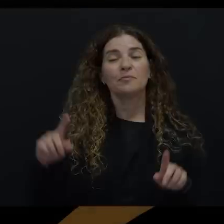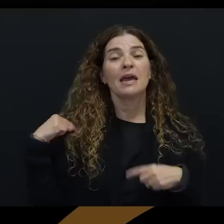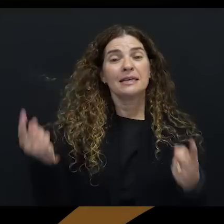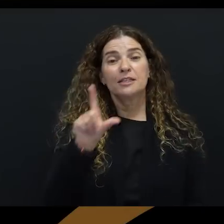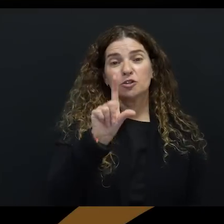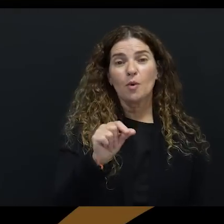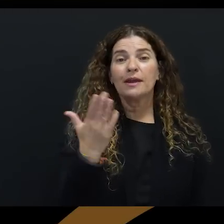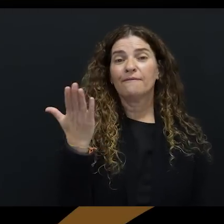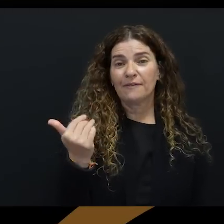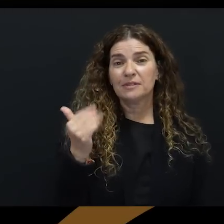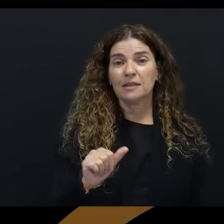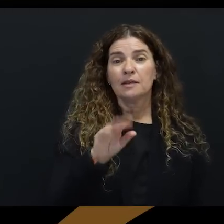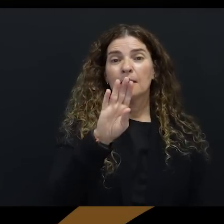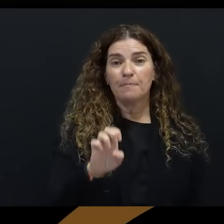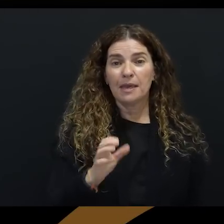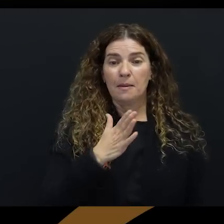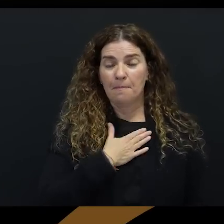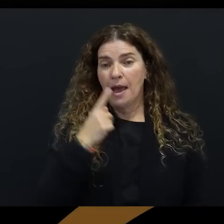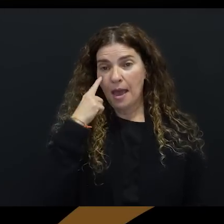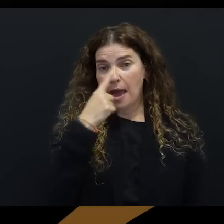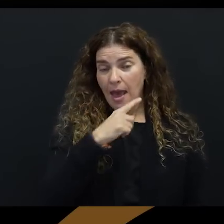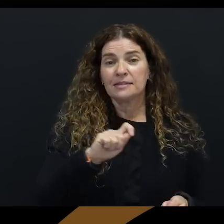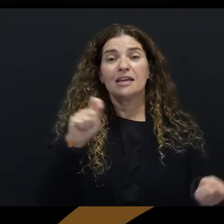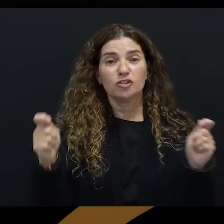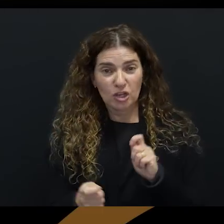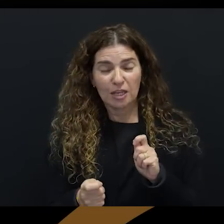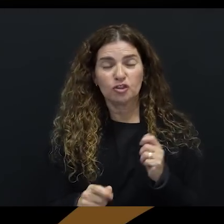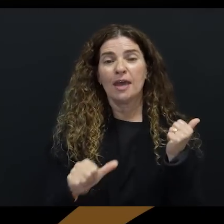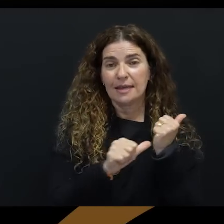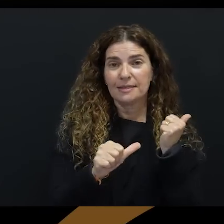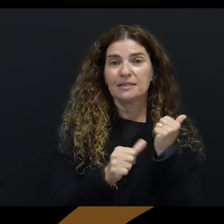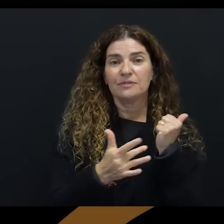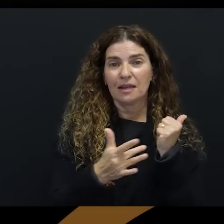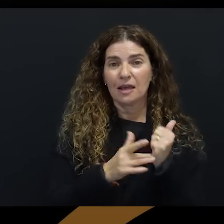Since 2015, Be My Eyes has transformed the landscape of assistive technology.